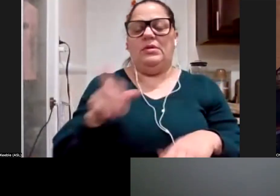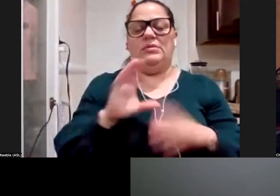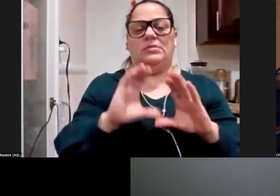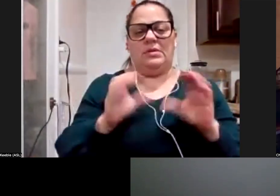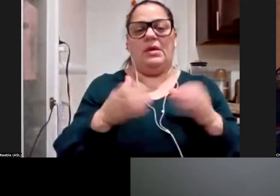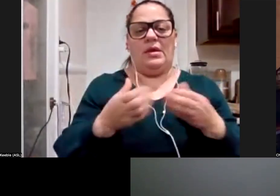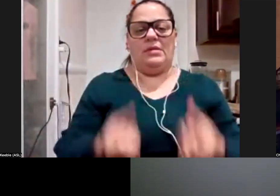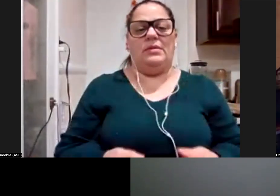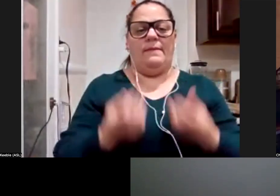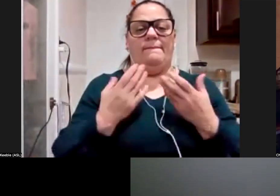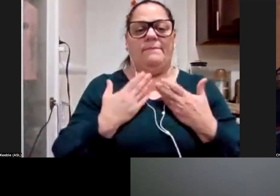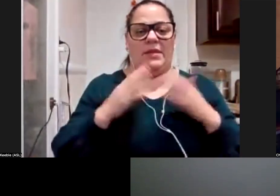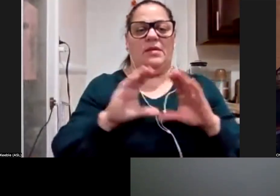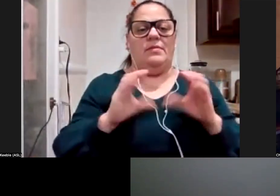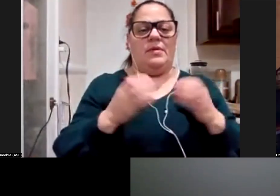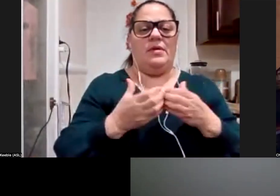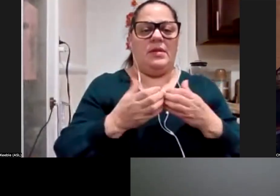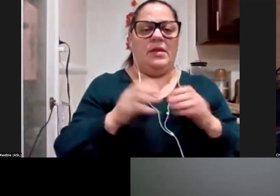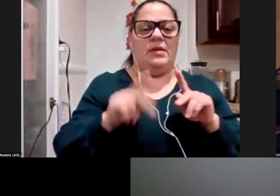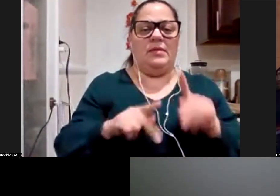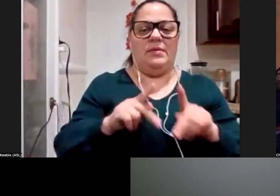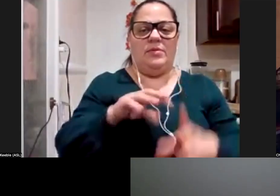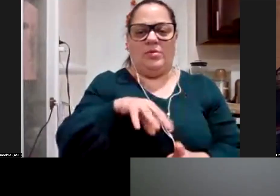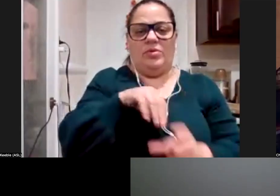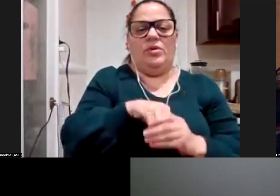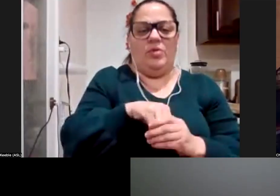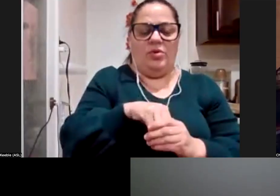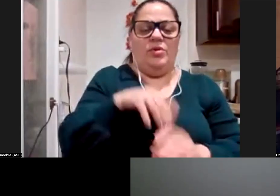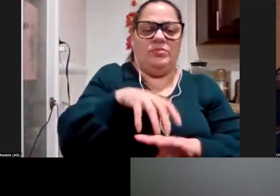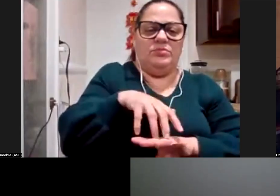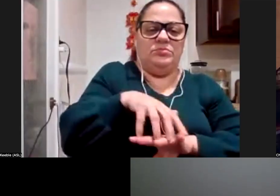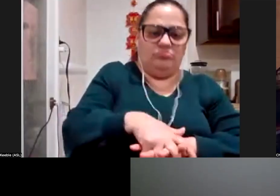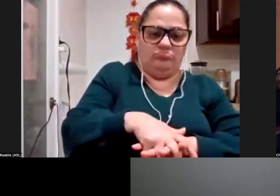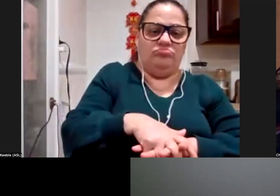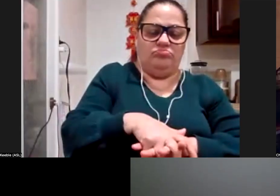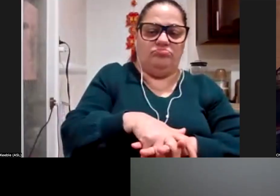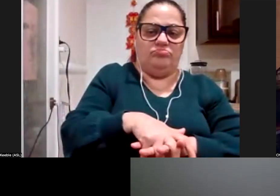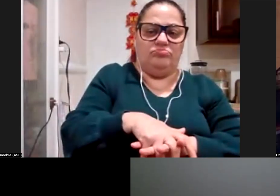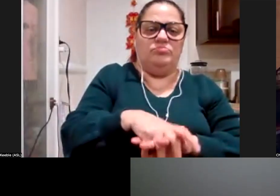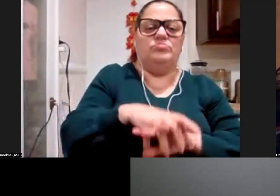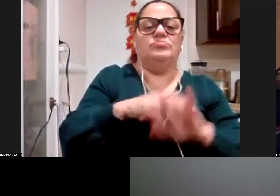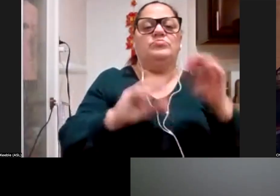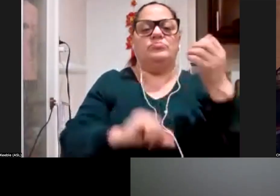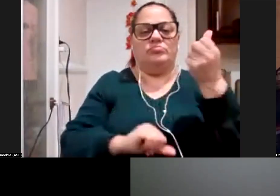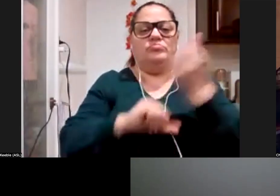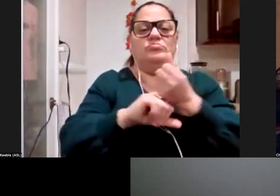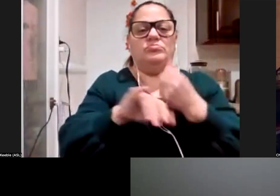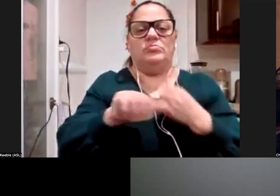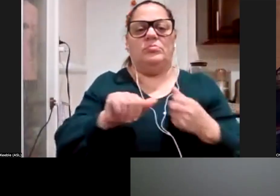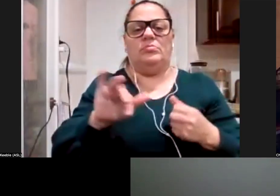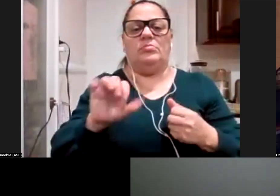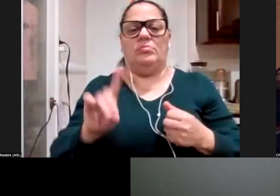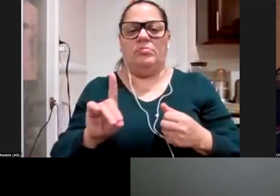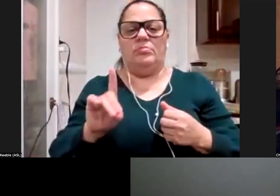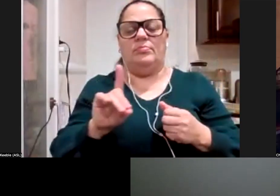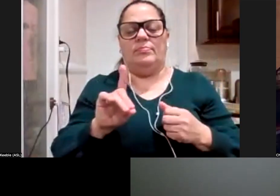of my classmates were really deeply rooted in the AIDS movement. Um, you know, it was